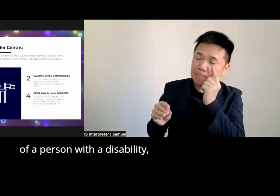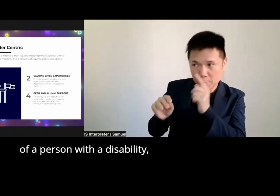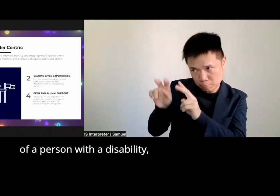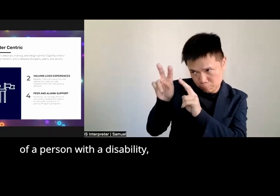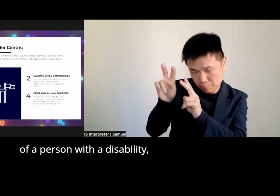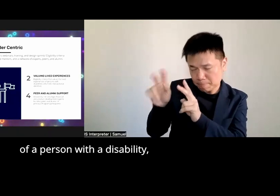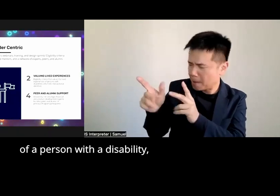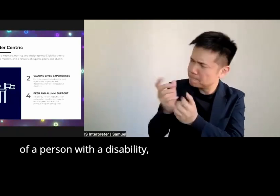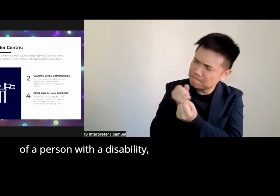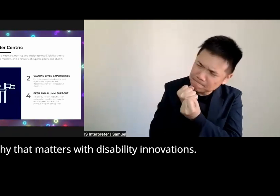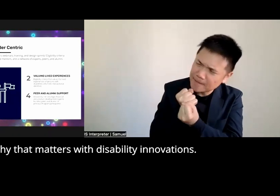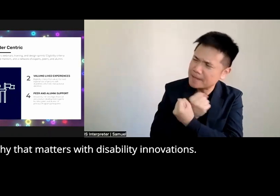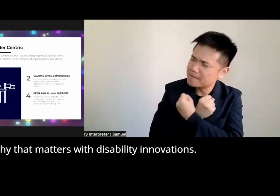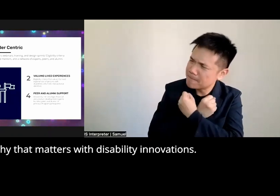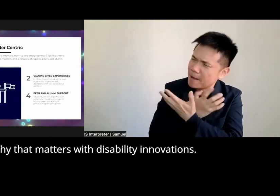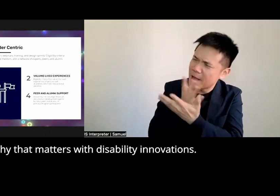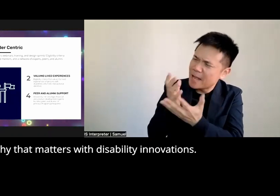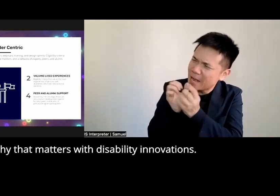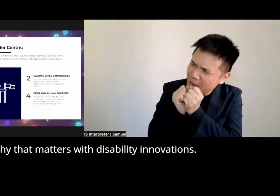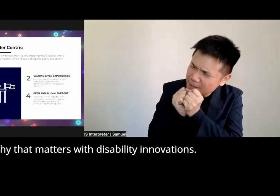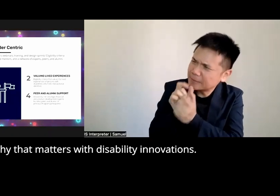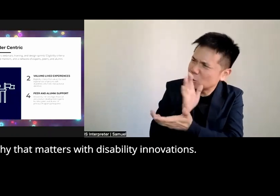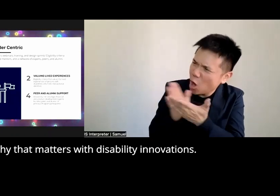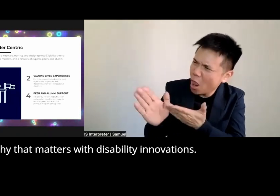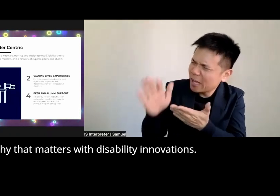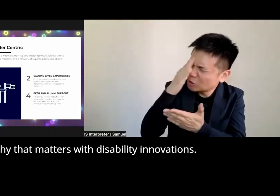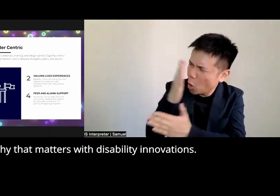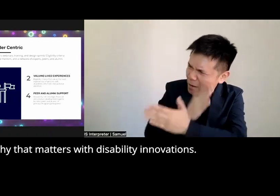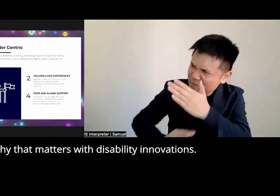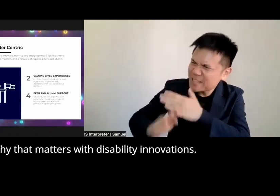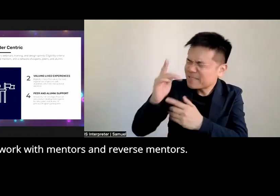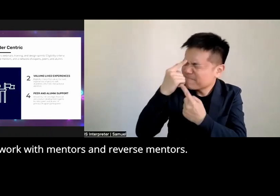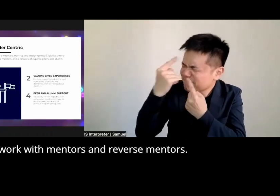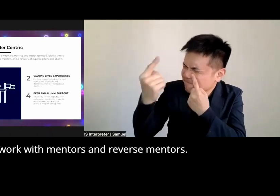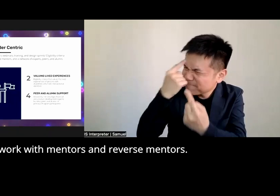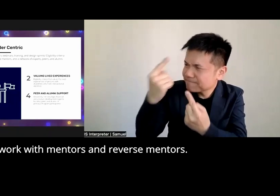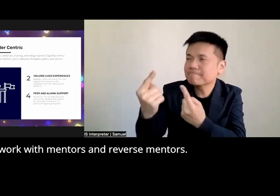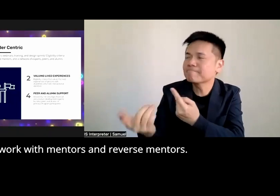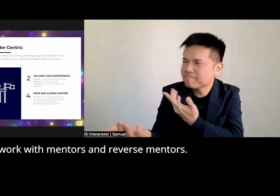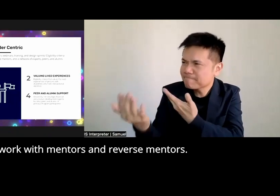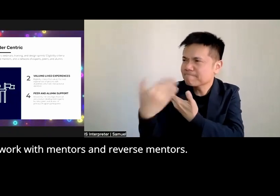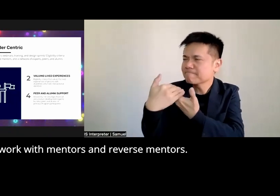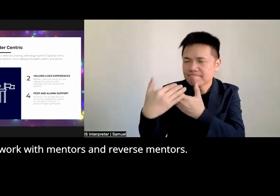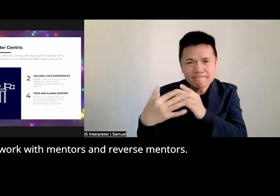person with disability and why that matters with disability Innovations we work with mentors and